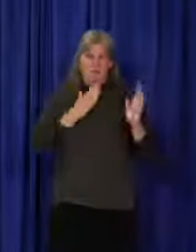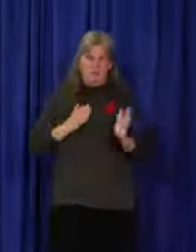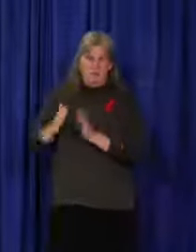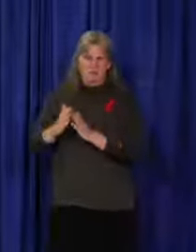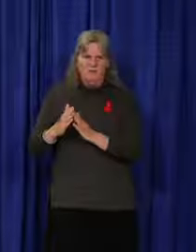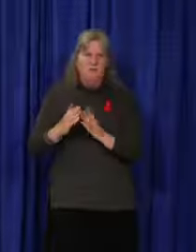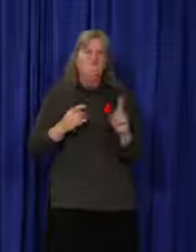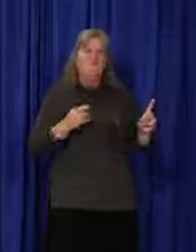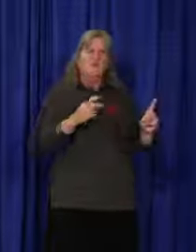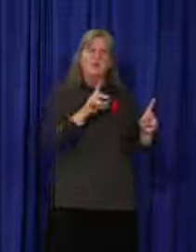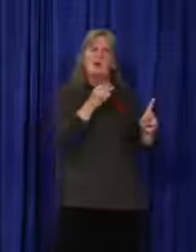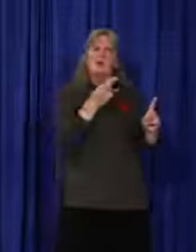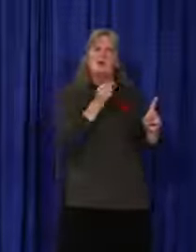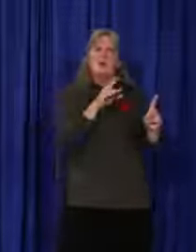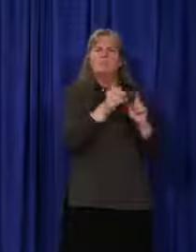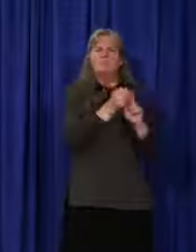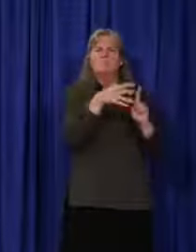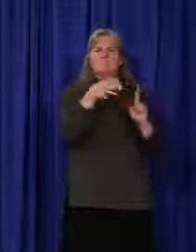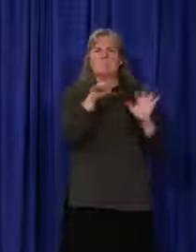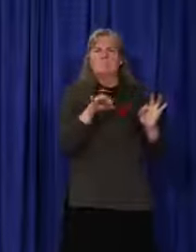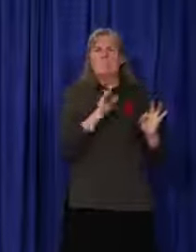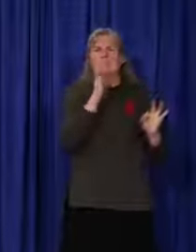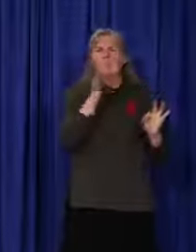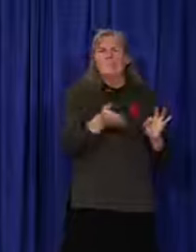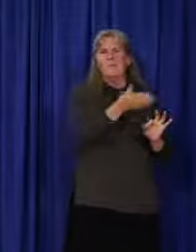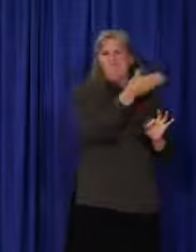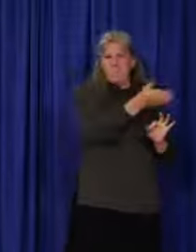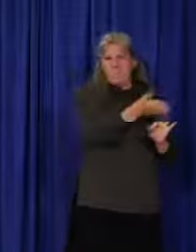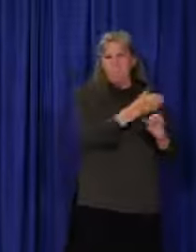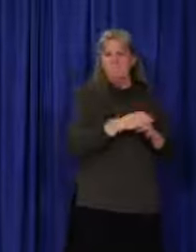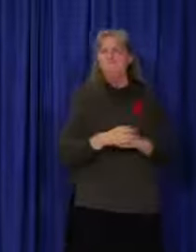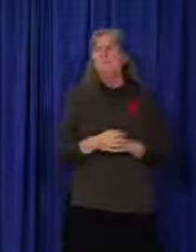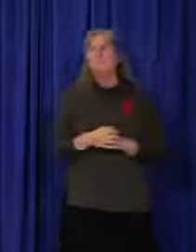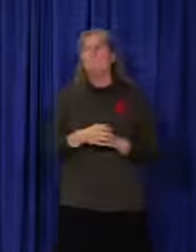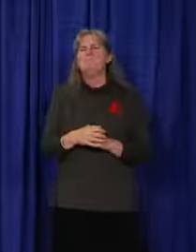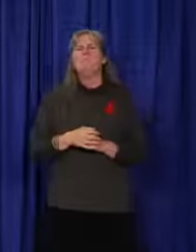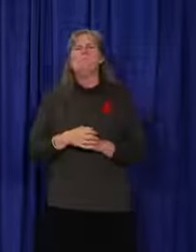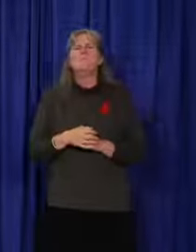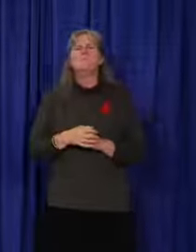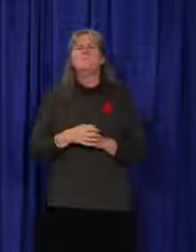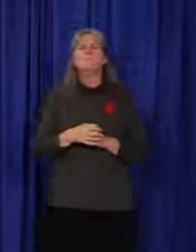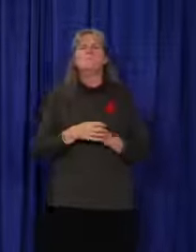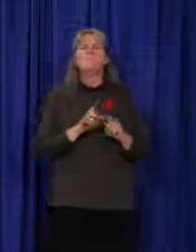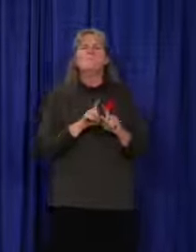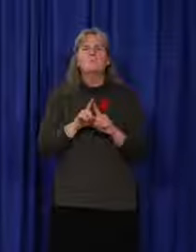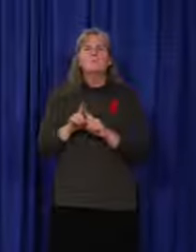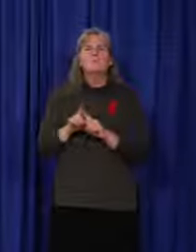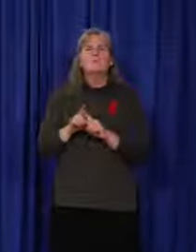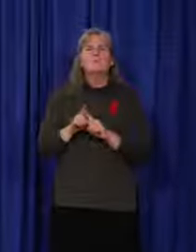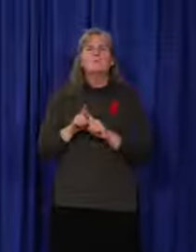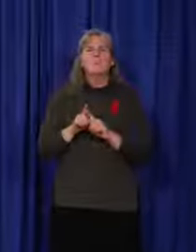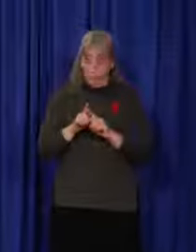around that you need to keep your social distance from others limited in limiting those social gatherings.